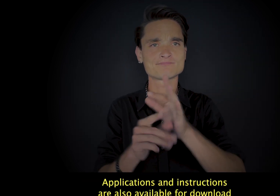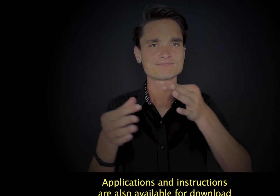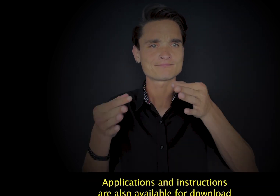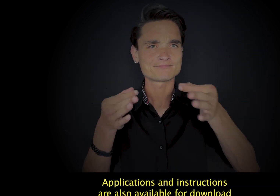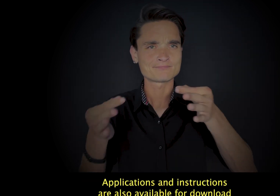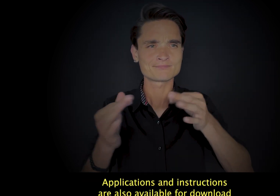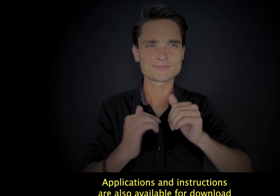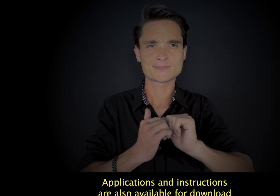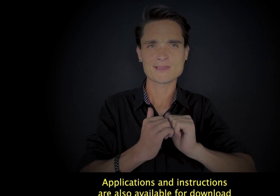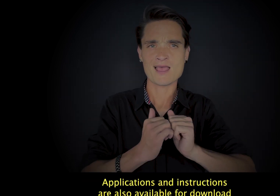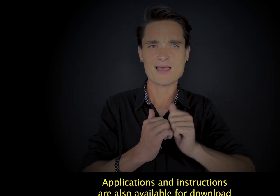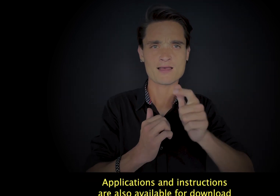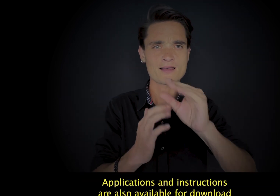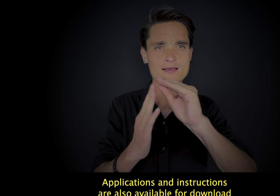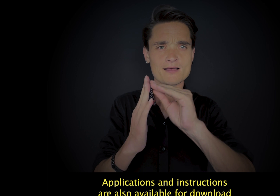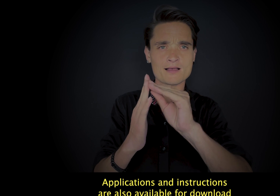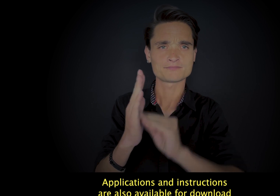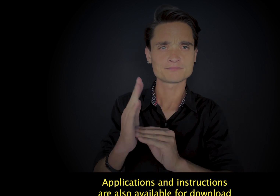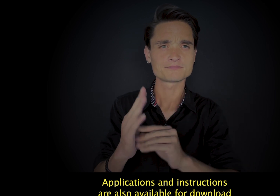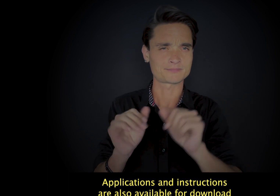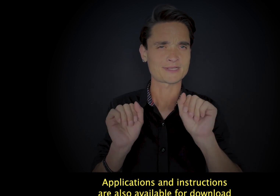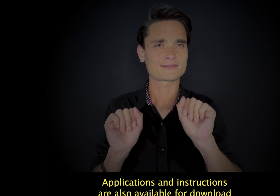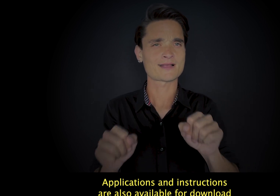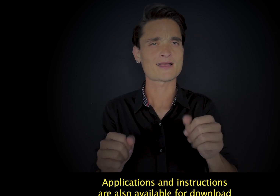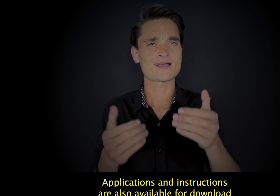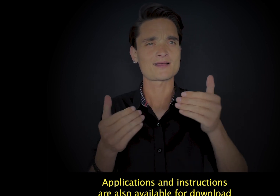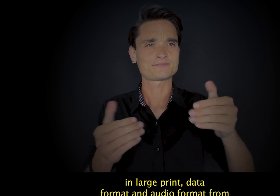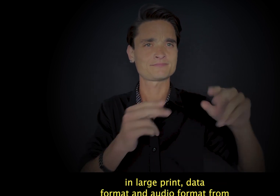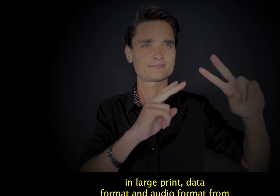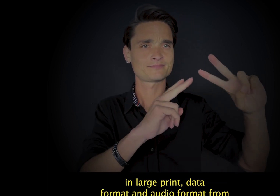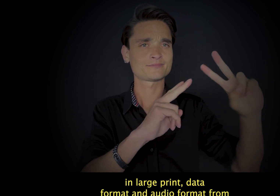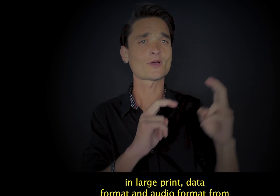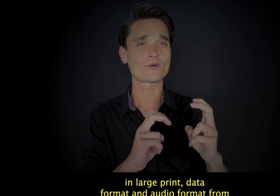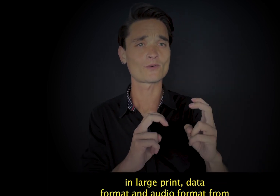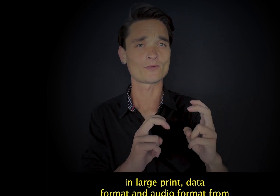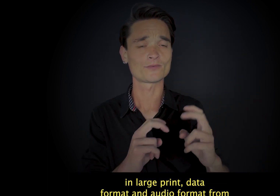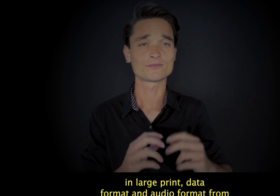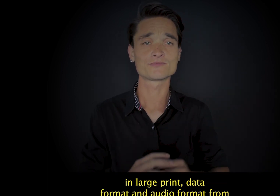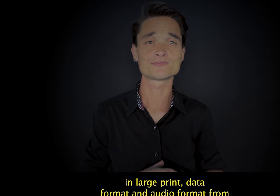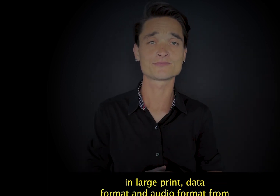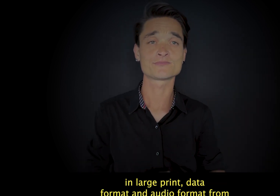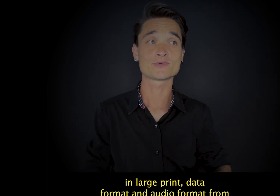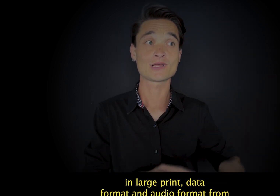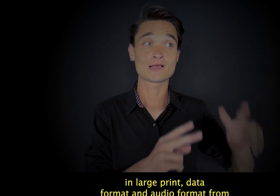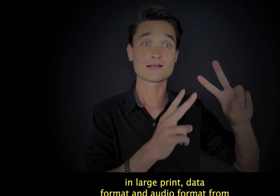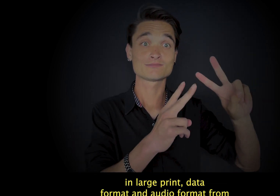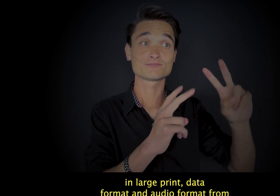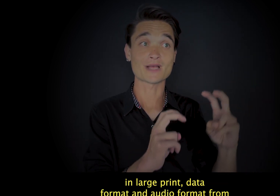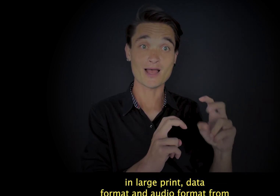Applications and instructions are also available for download in large print, data format and audio format from